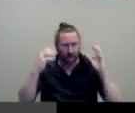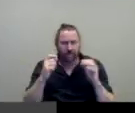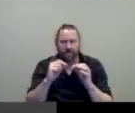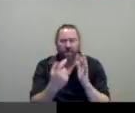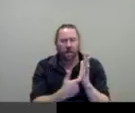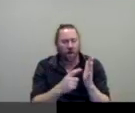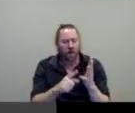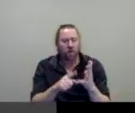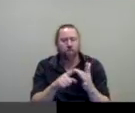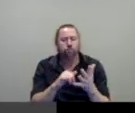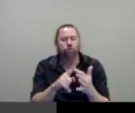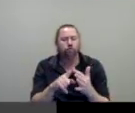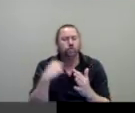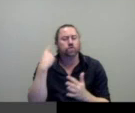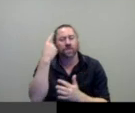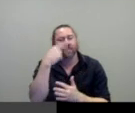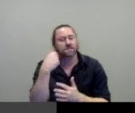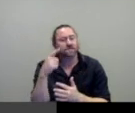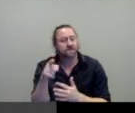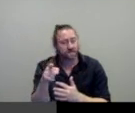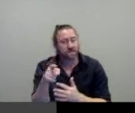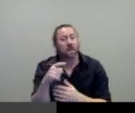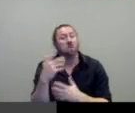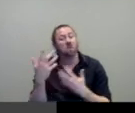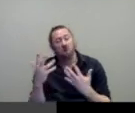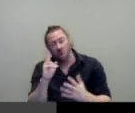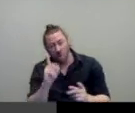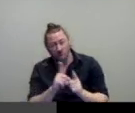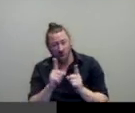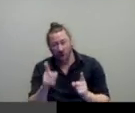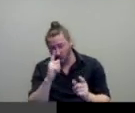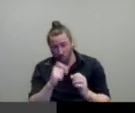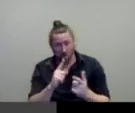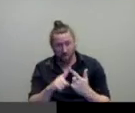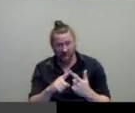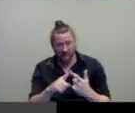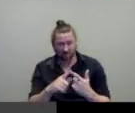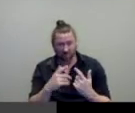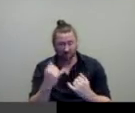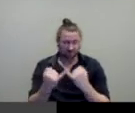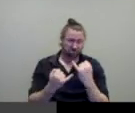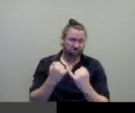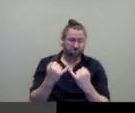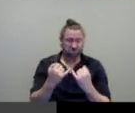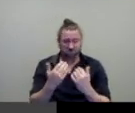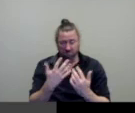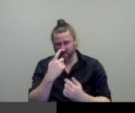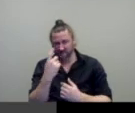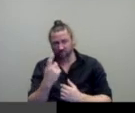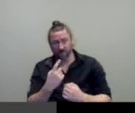and bruised face suggests that this moment records the aftermath of a dramatic and violent event